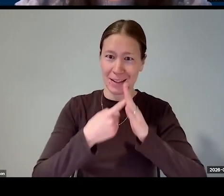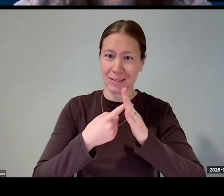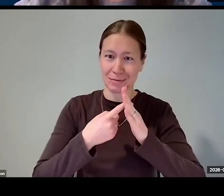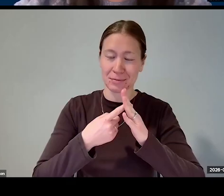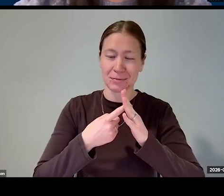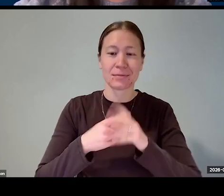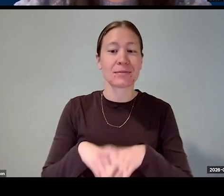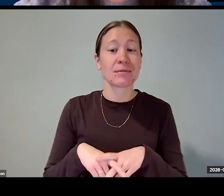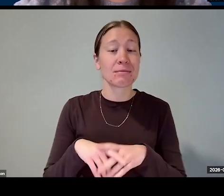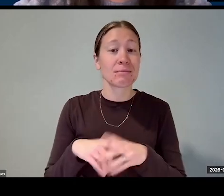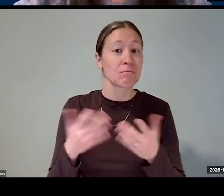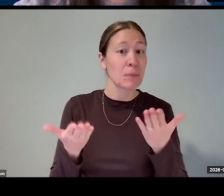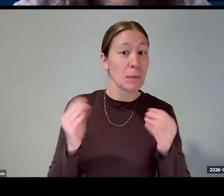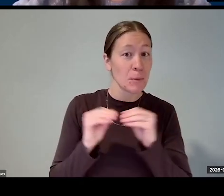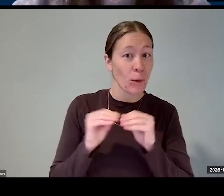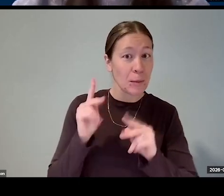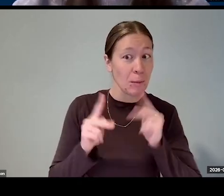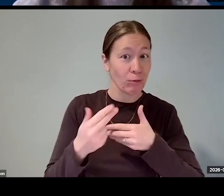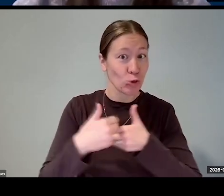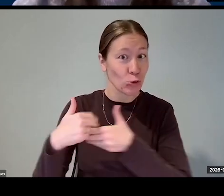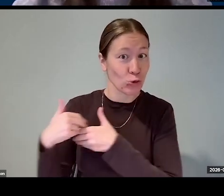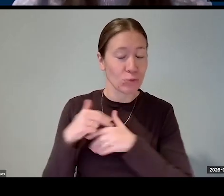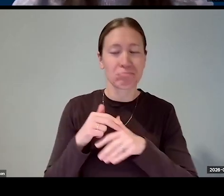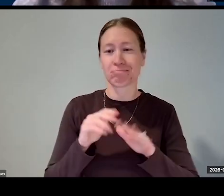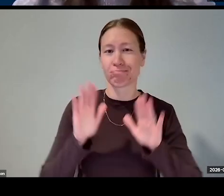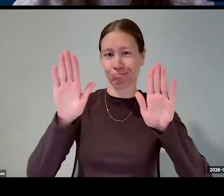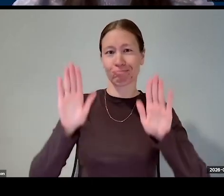and if more people are able to join, that's wonderful.